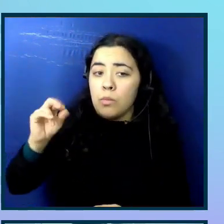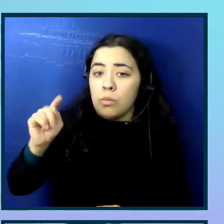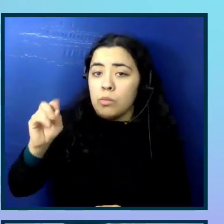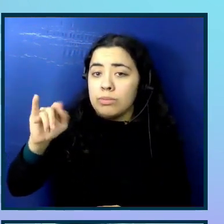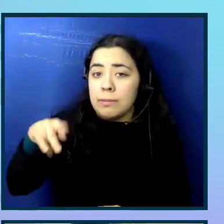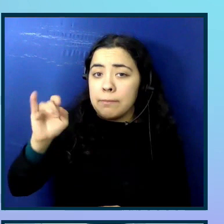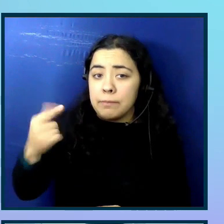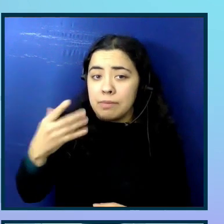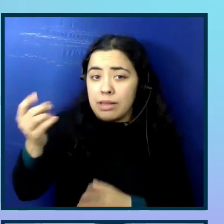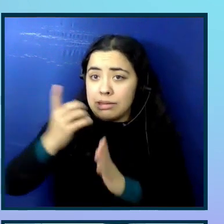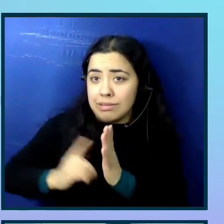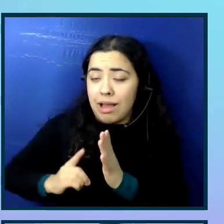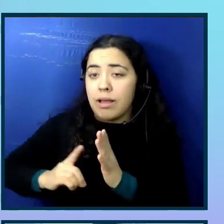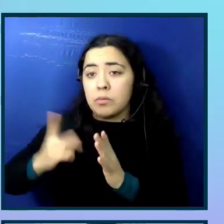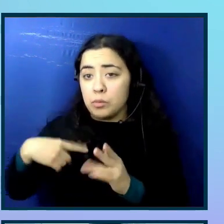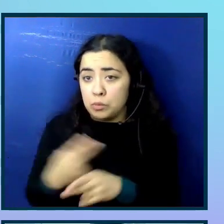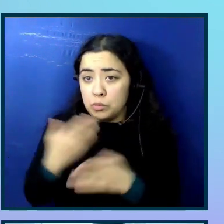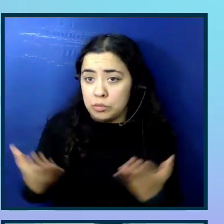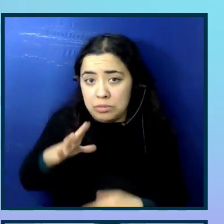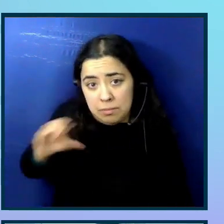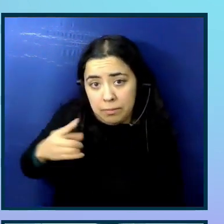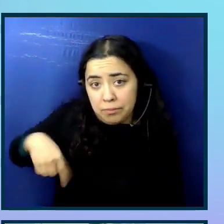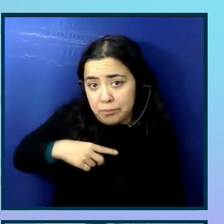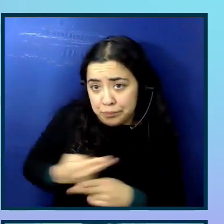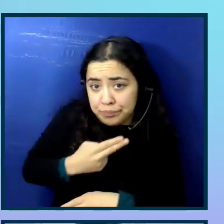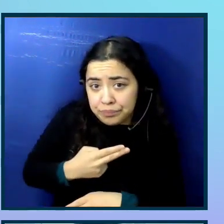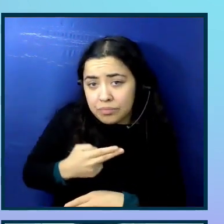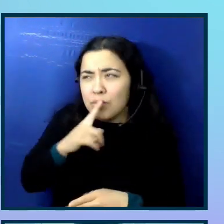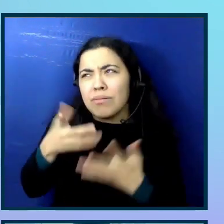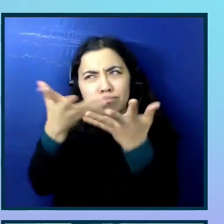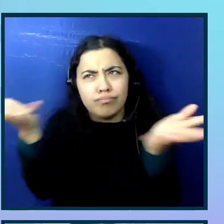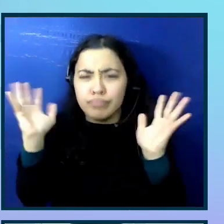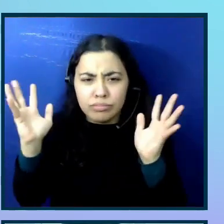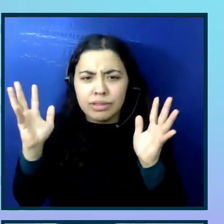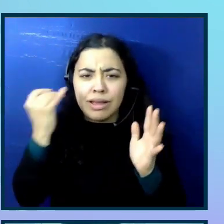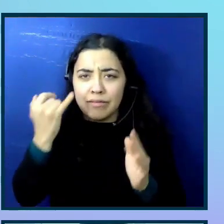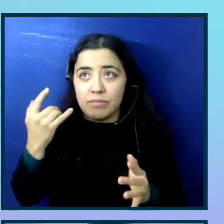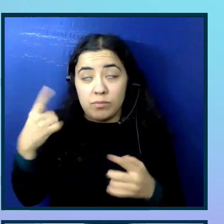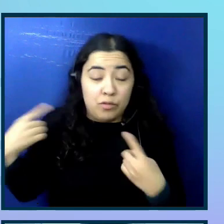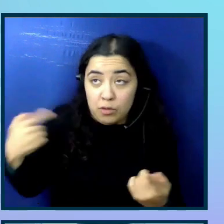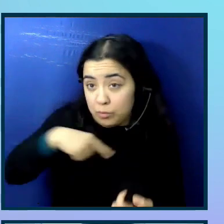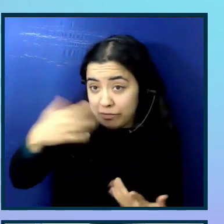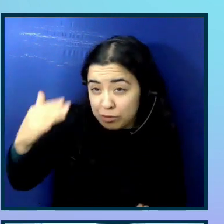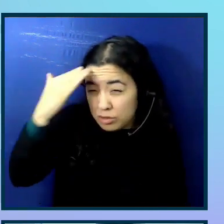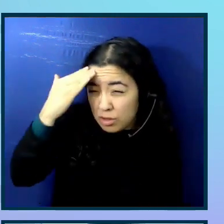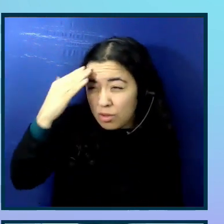that we use as a company and sort of everywhere else, as far as we know, there aren't any enterprise